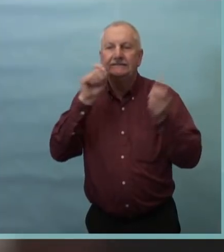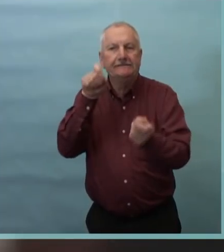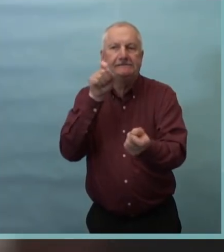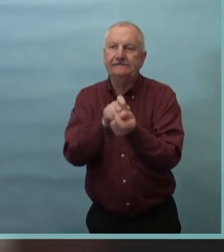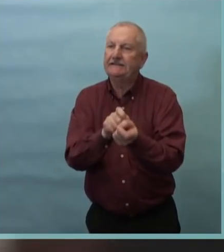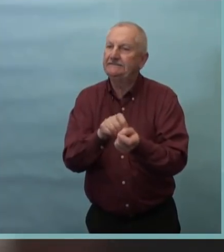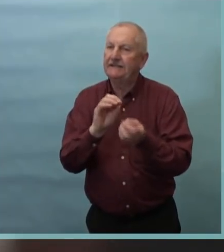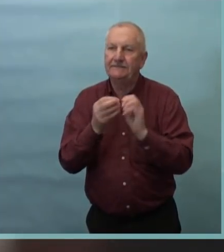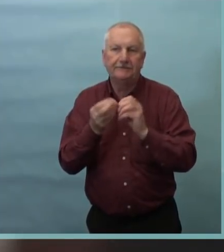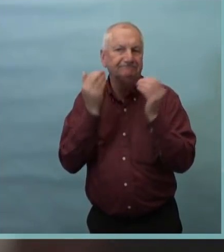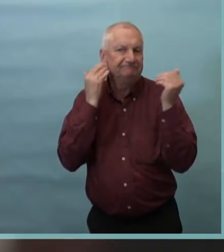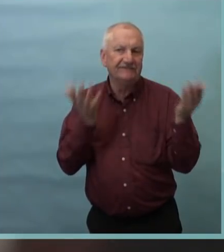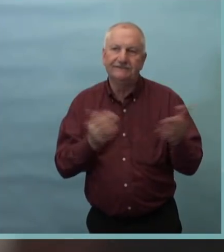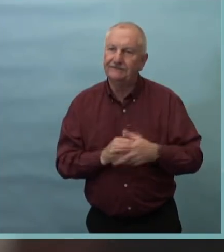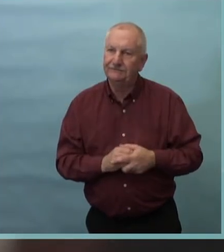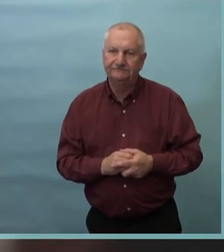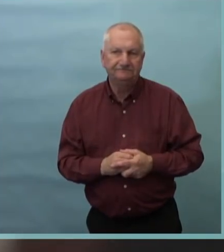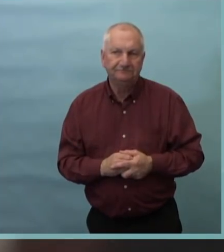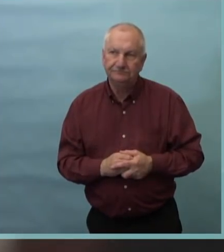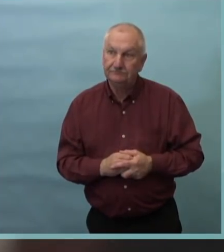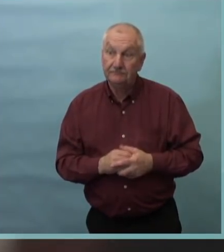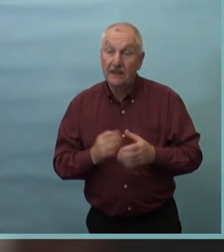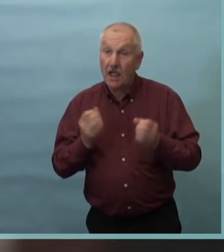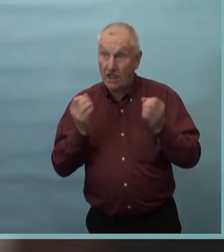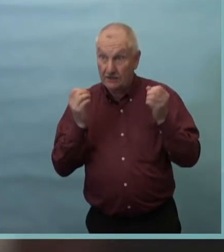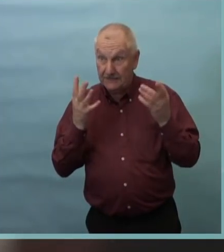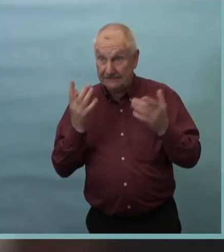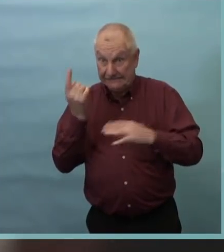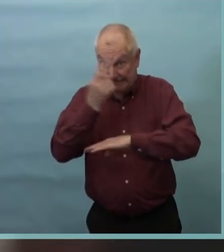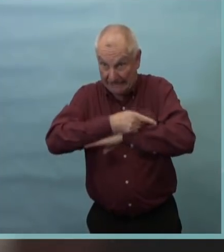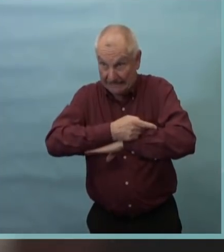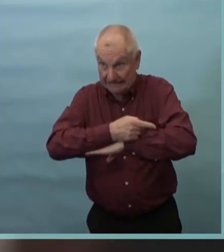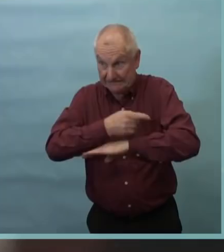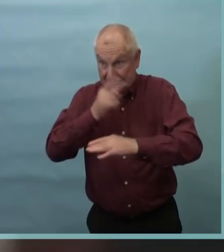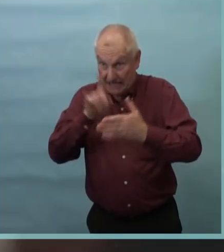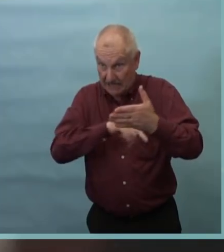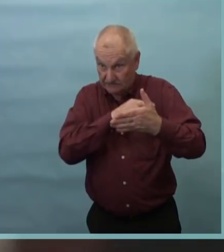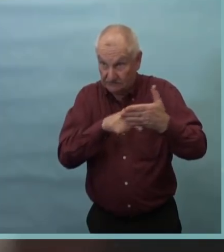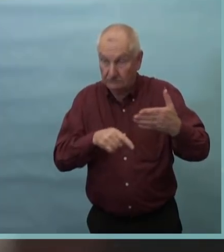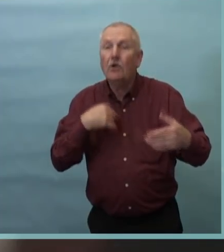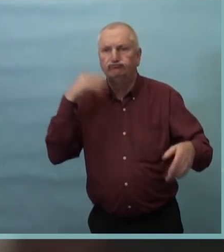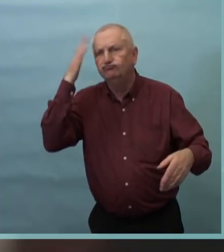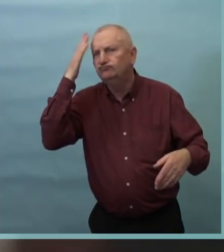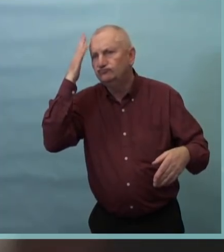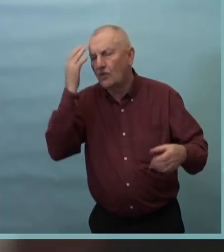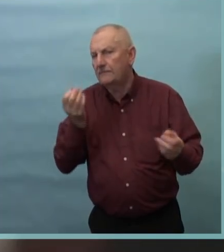canceled and we can compare that to last year but what has happened Mohamed is